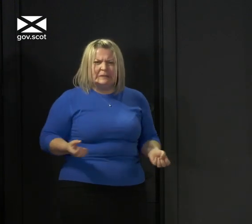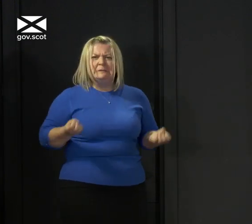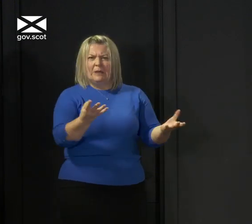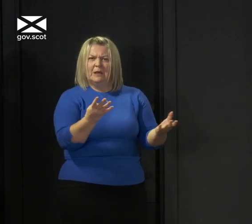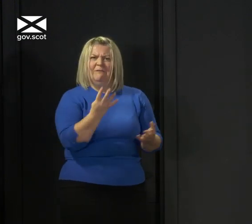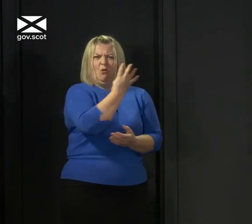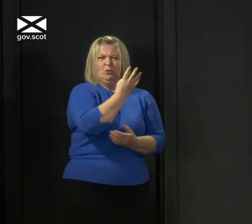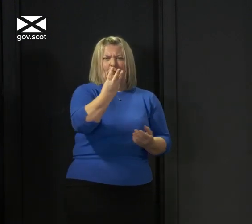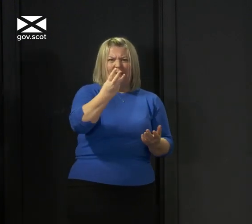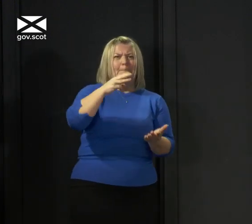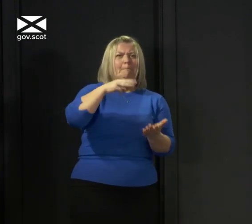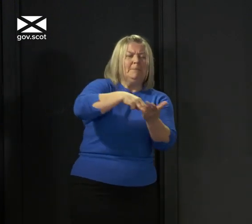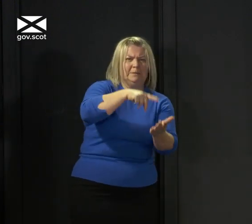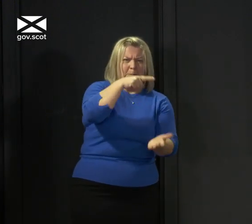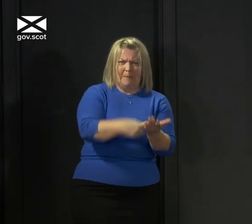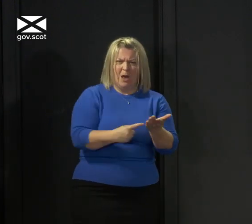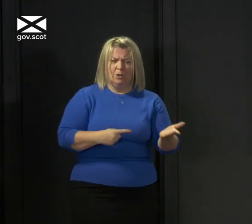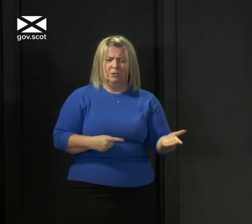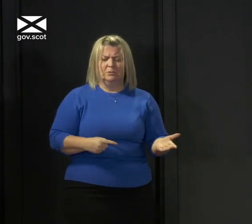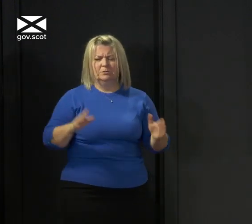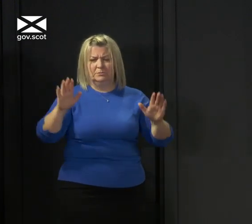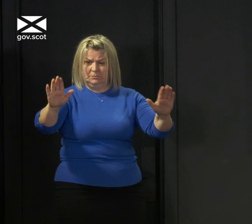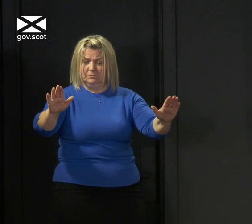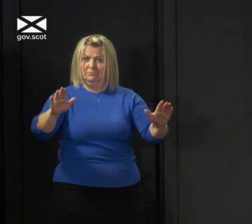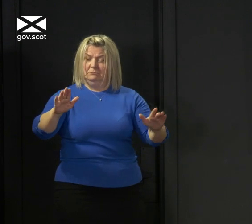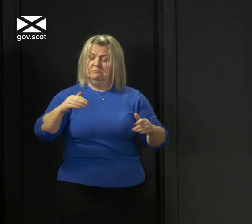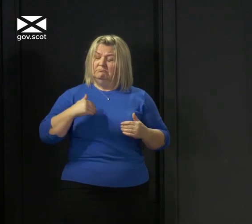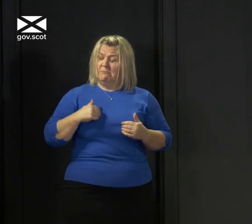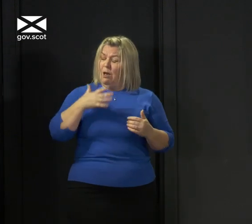saying we invested money in something that we might have needed and didn't